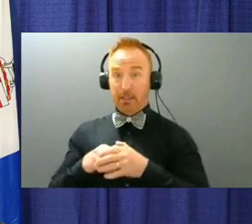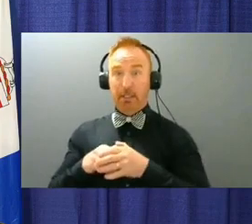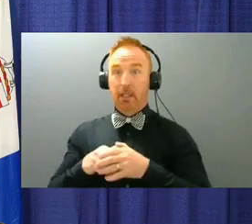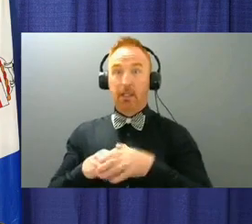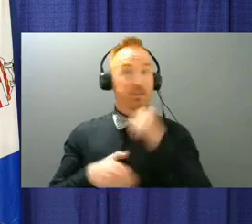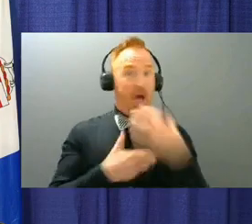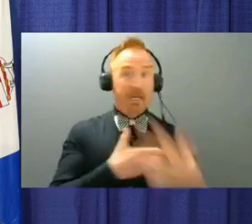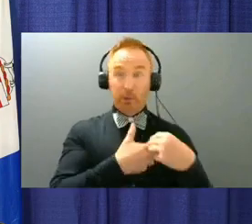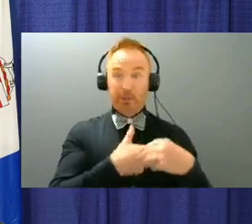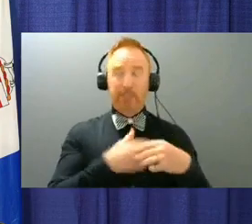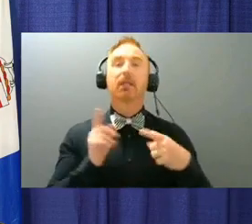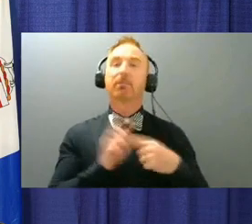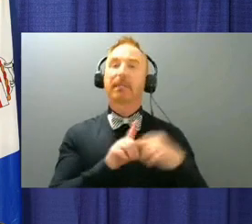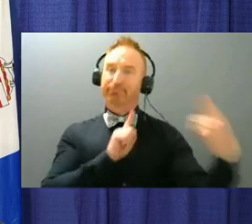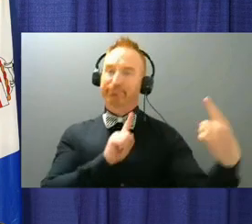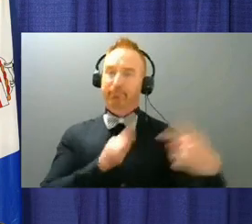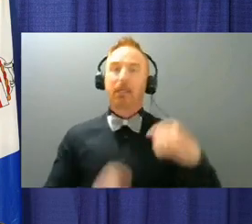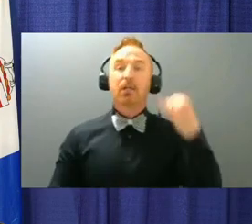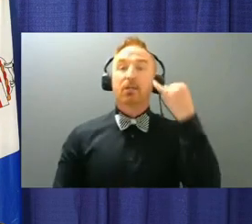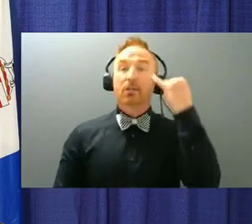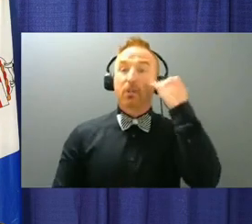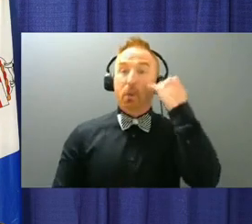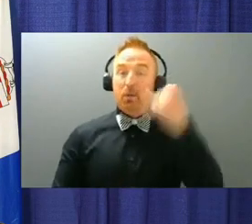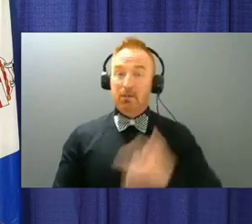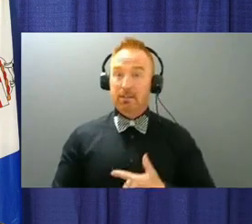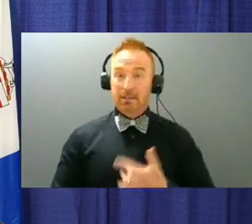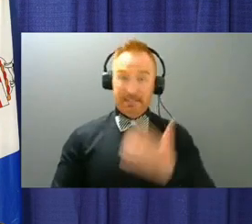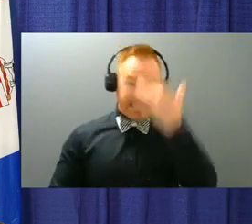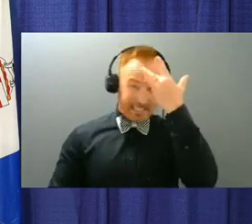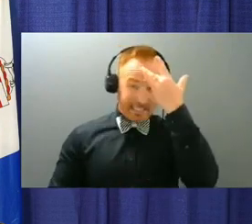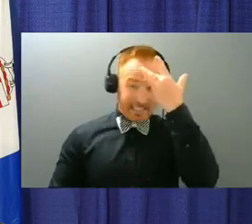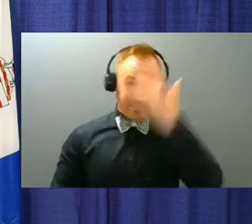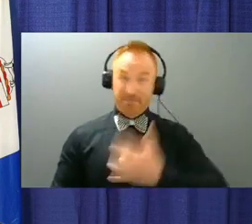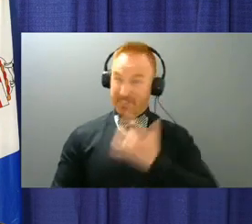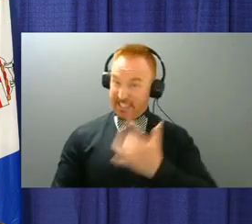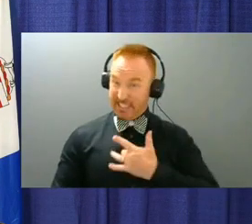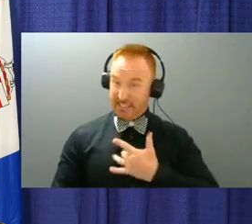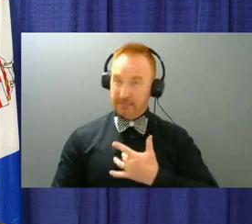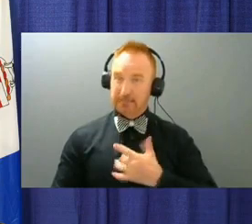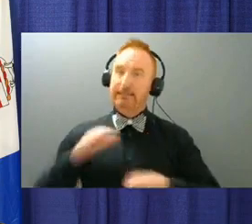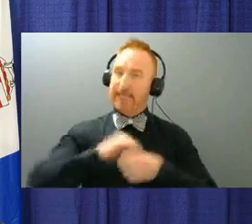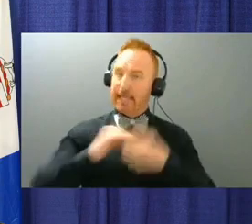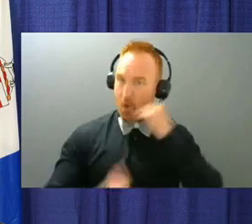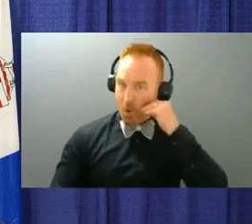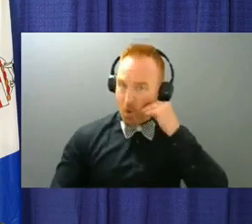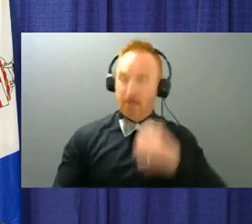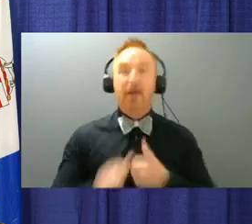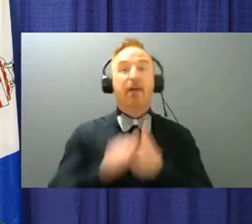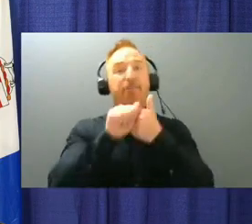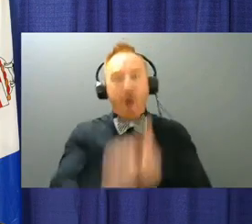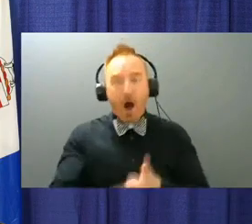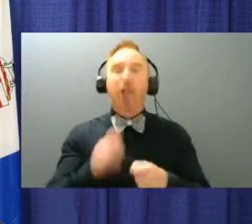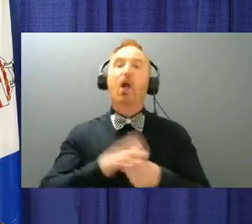staying home if we feel sick, following the new social and organized gathering guidelines,